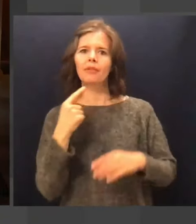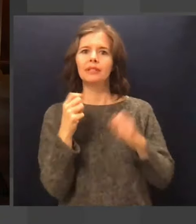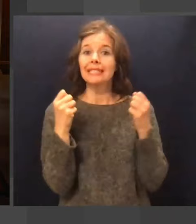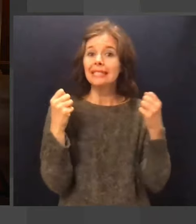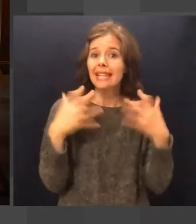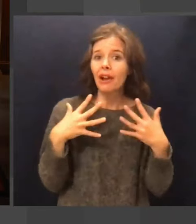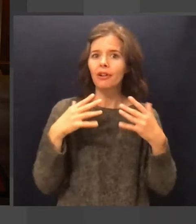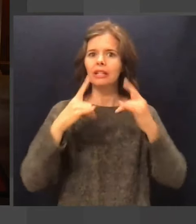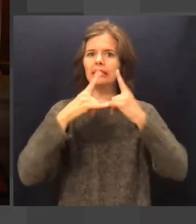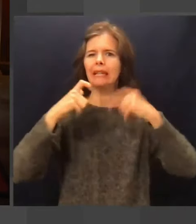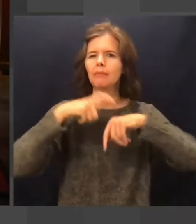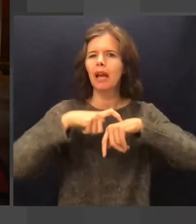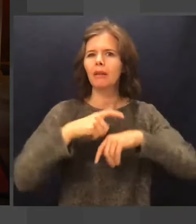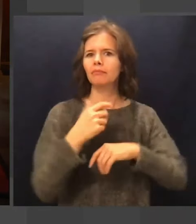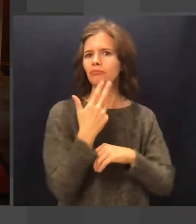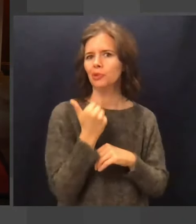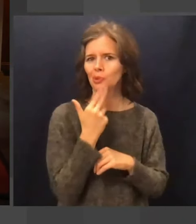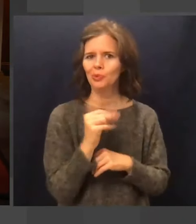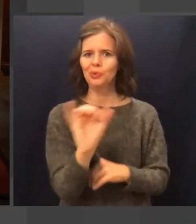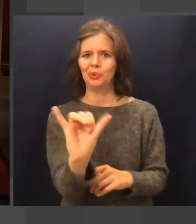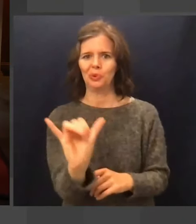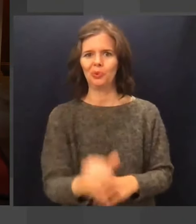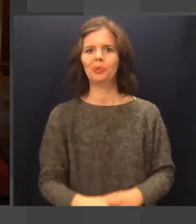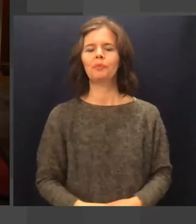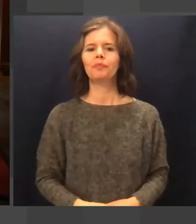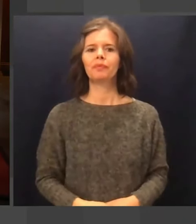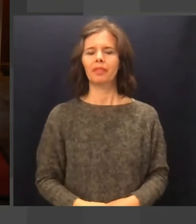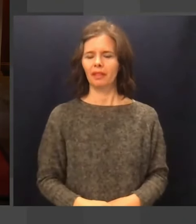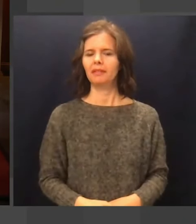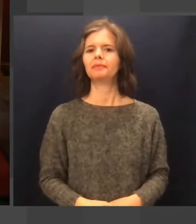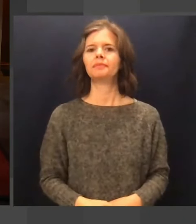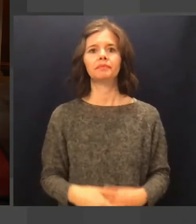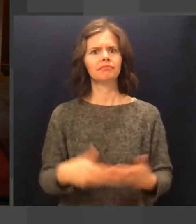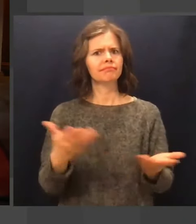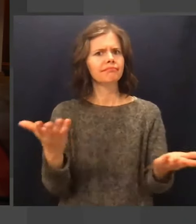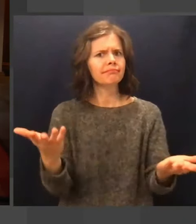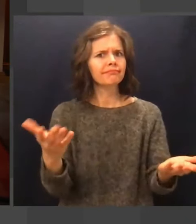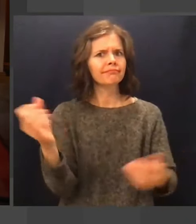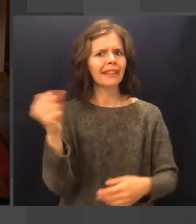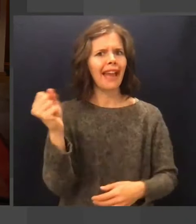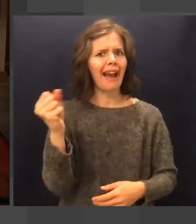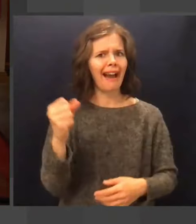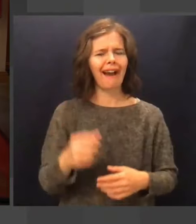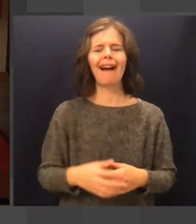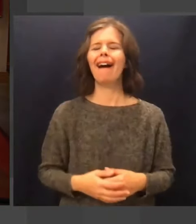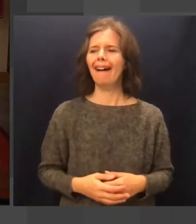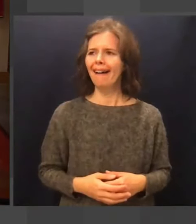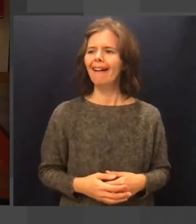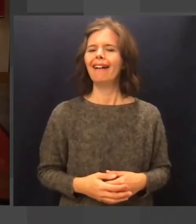BUT WE FOUND THE PERFECT BALANCE. YEAH. ABSOLUTELY. BRINGS CHARACTER.